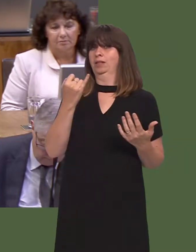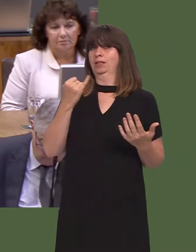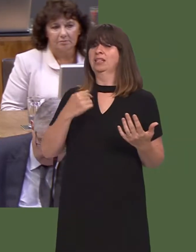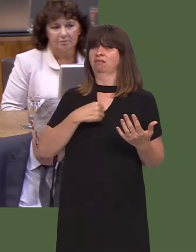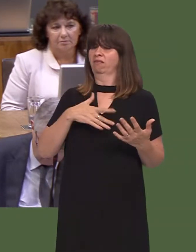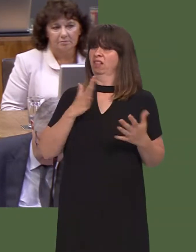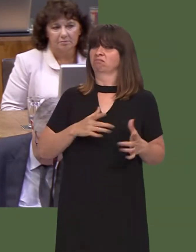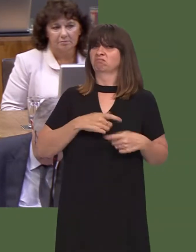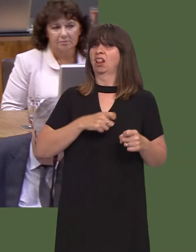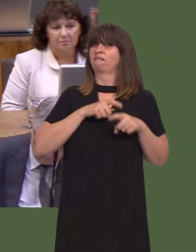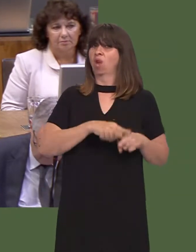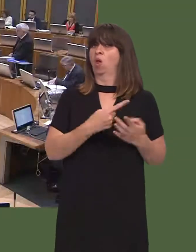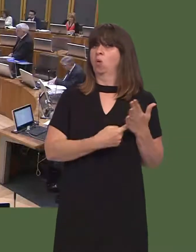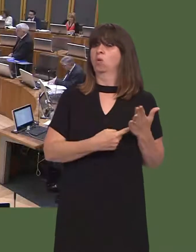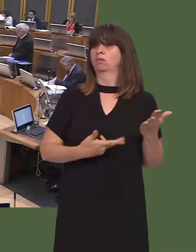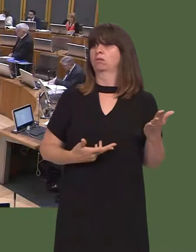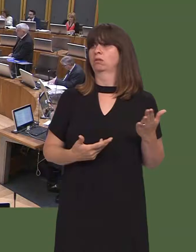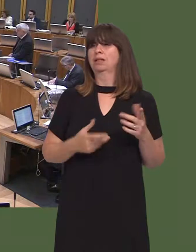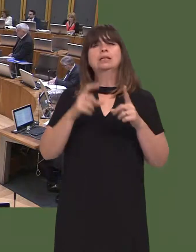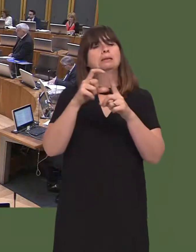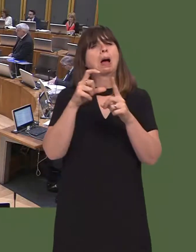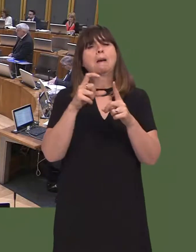we made in 2016. Leanne Wood: The Diamond review didnít recommend